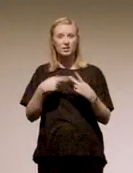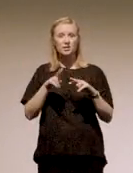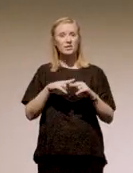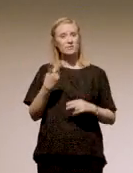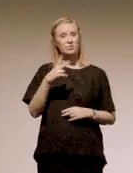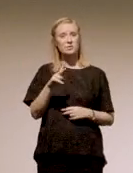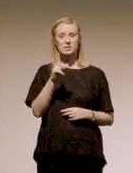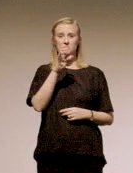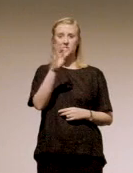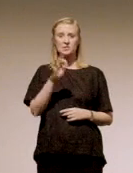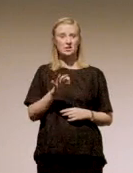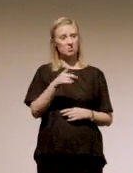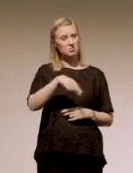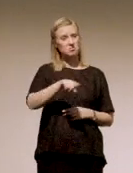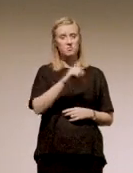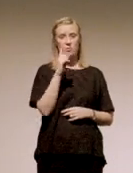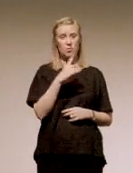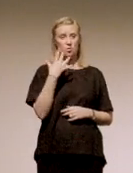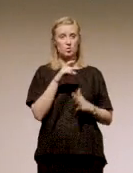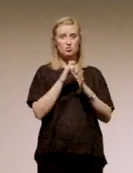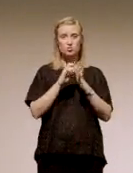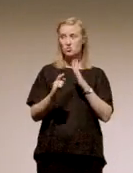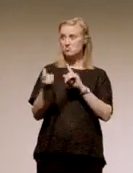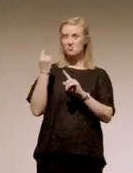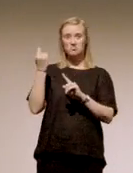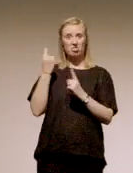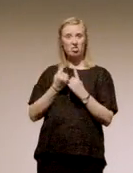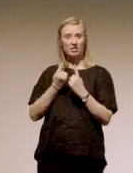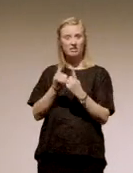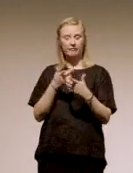complete those transactions aren't able to complete them, we've got a serious problem.